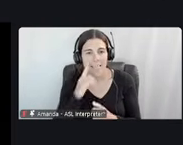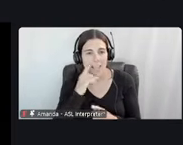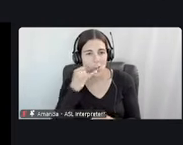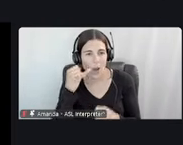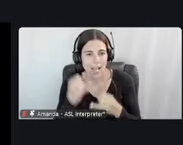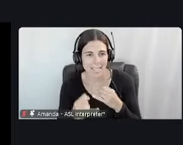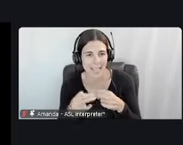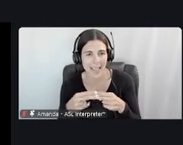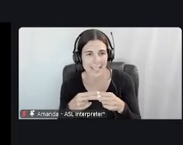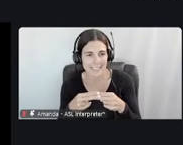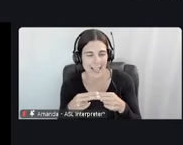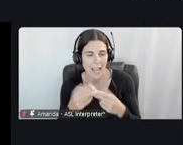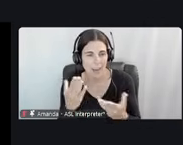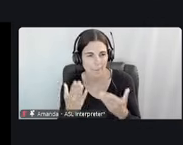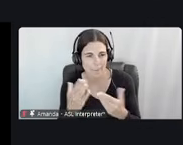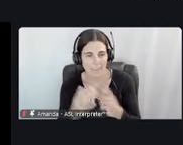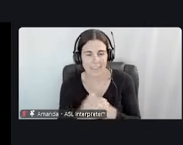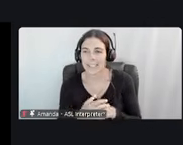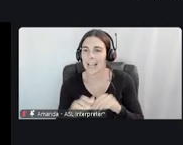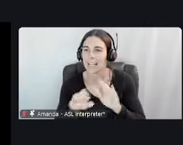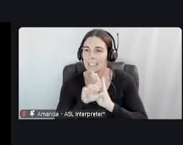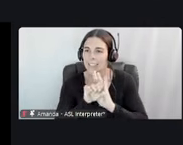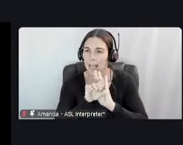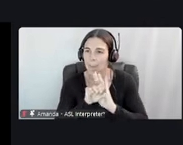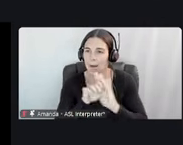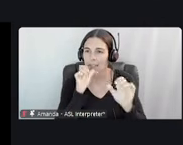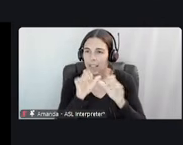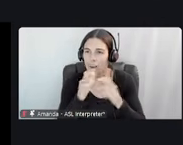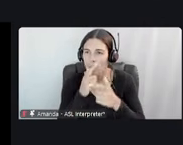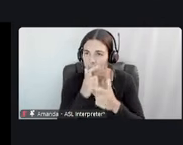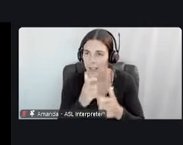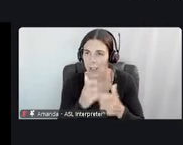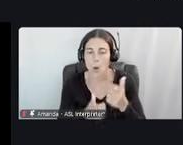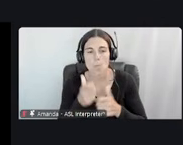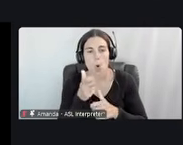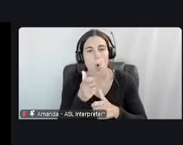go. There's a sample of the letter of interest. Most of the current ones are due by June 30th. So,